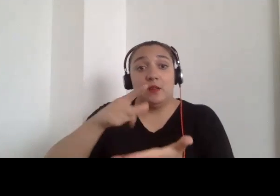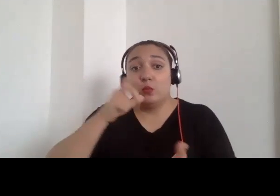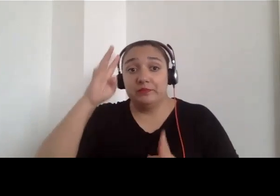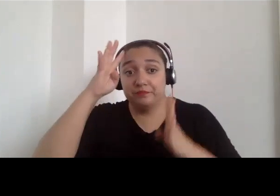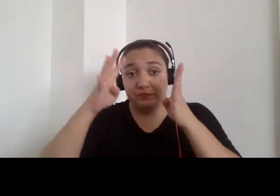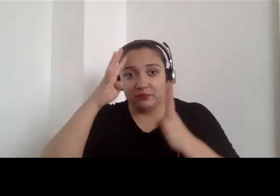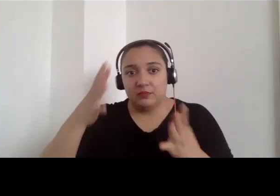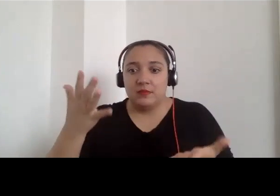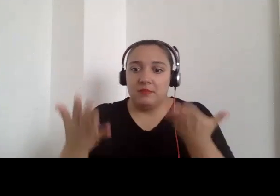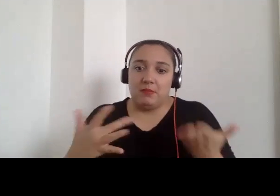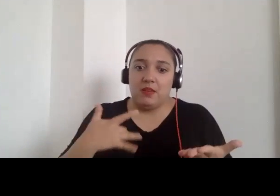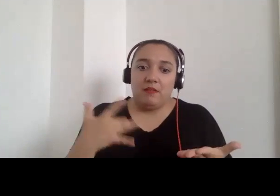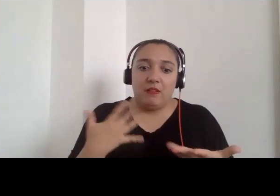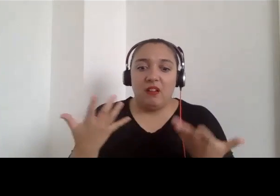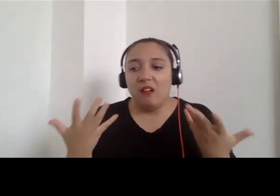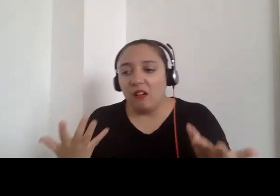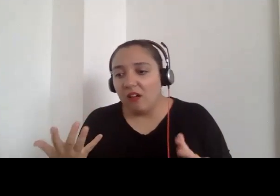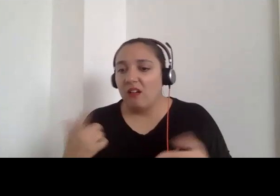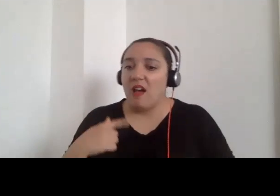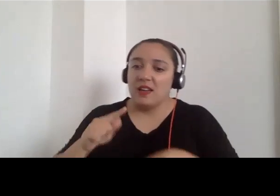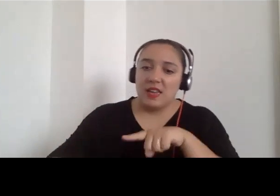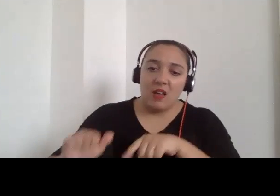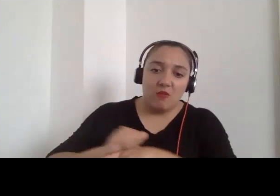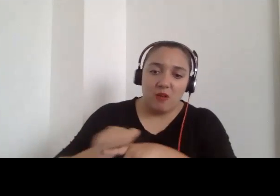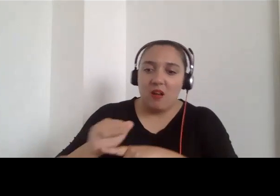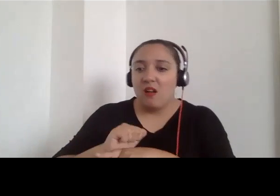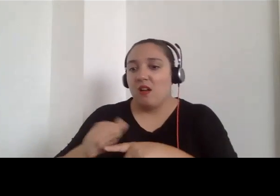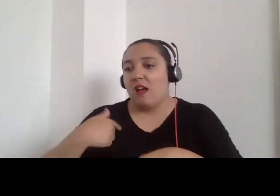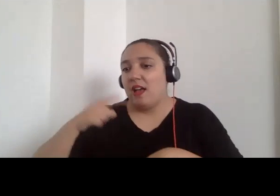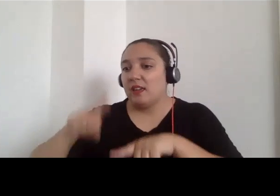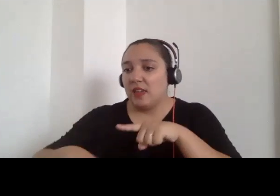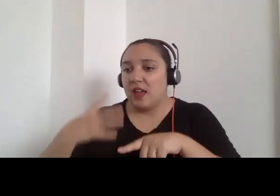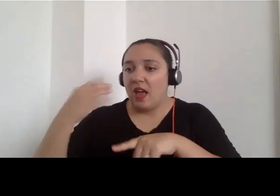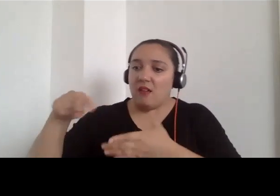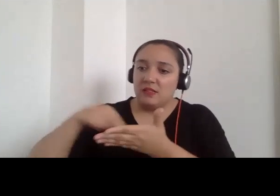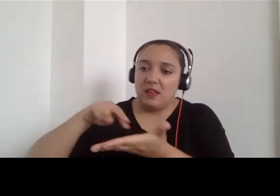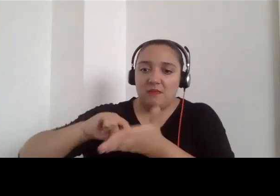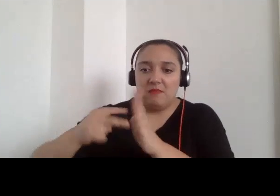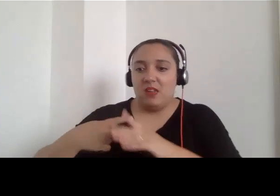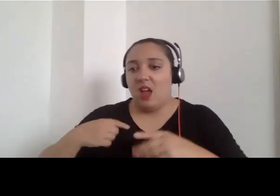productivity with being able to rehearse and perform and now that has been limited.